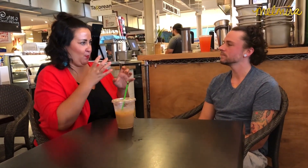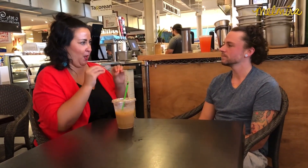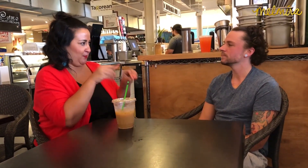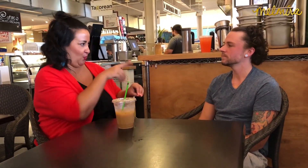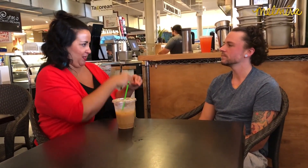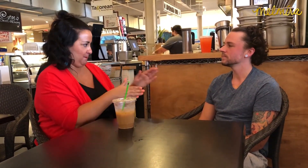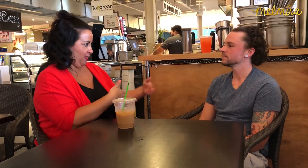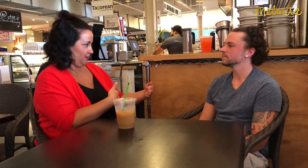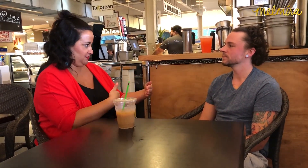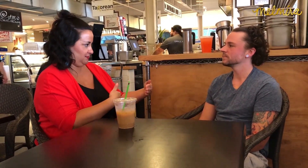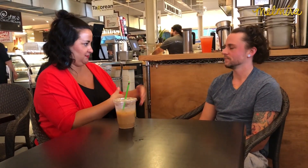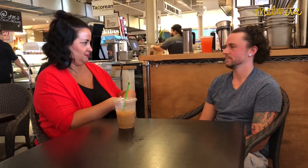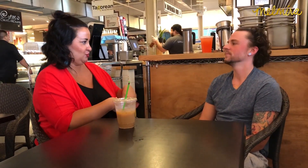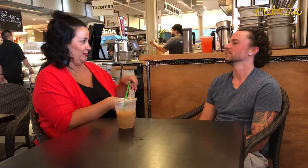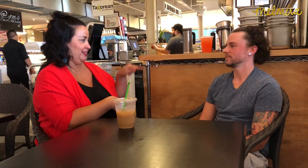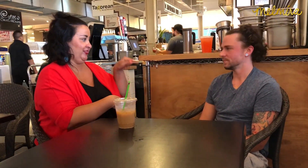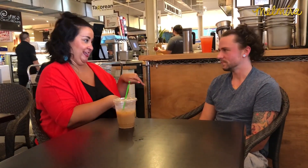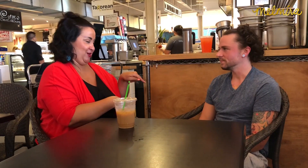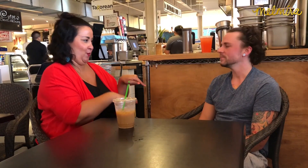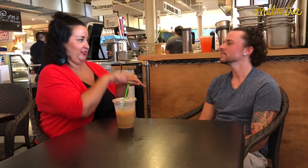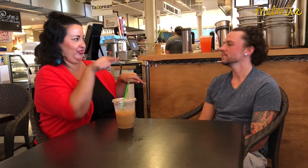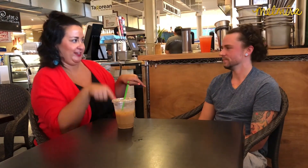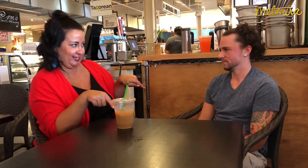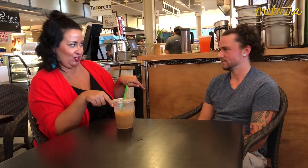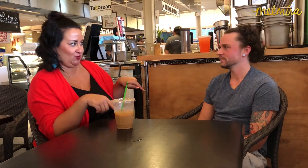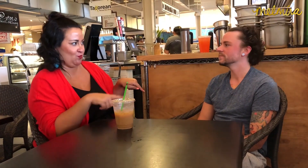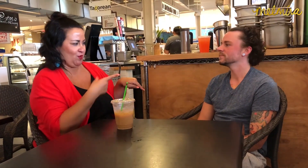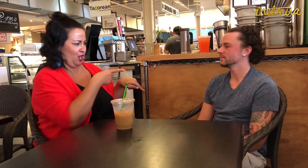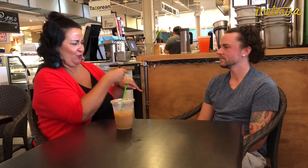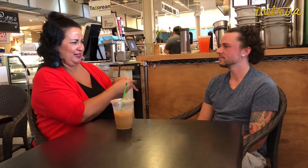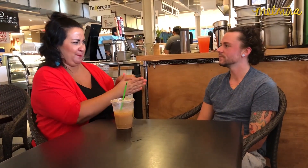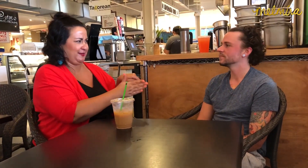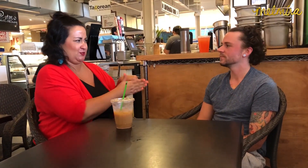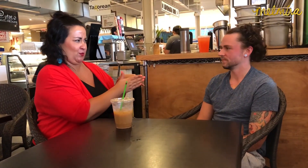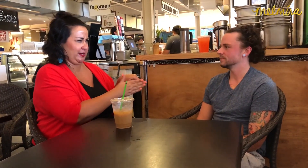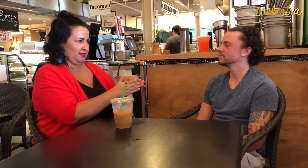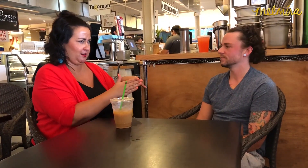As if people want to put you in a box. It's either this or that.